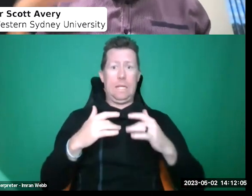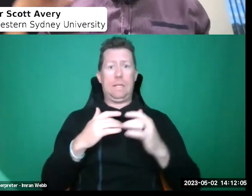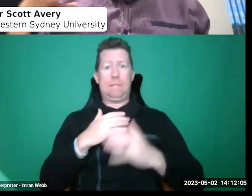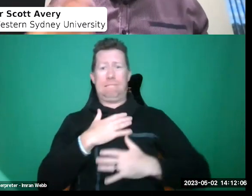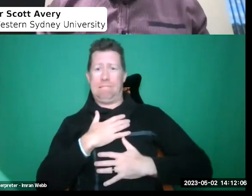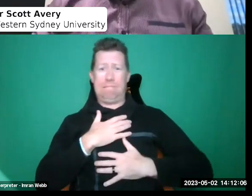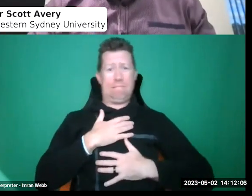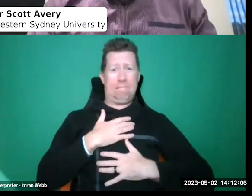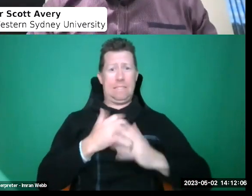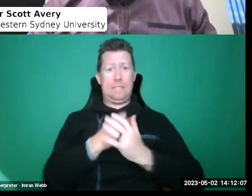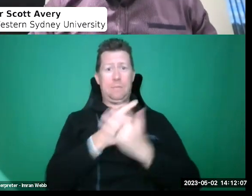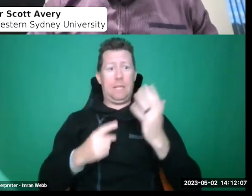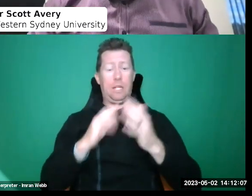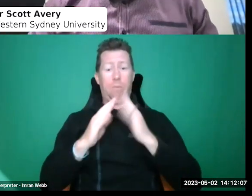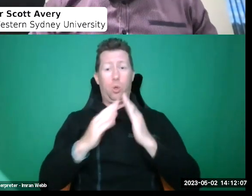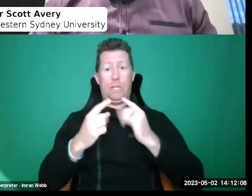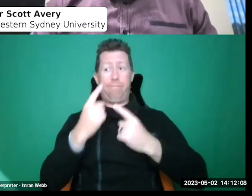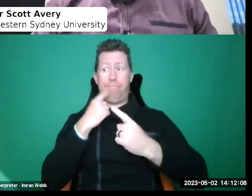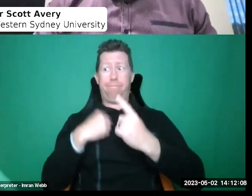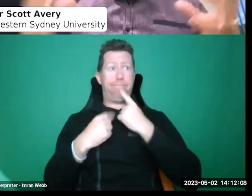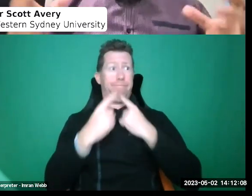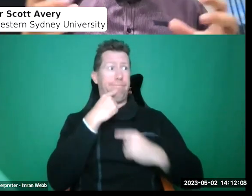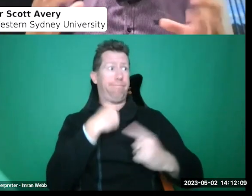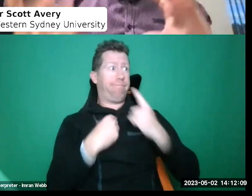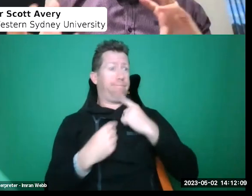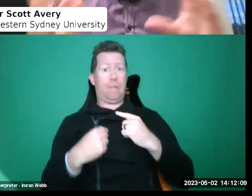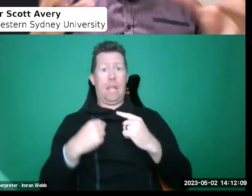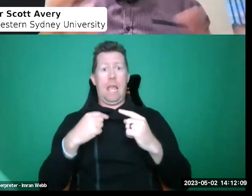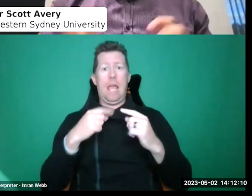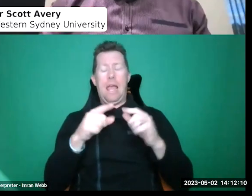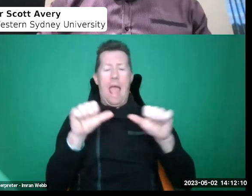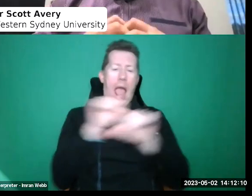that people had told me about how algorithms and data can come together.